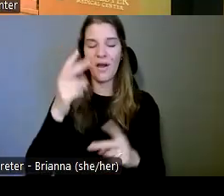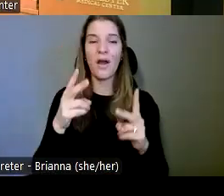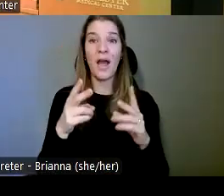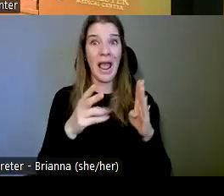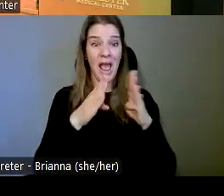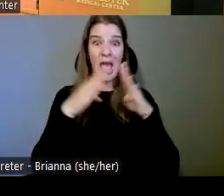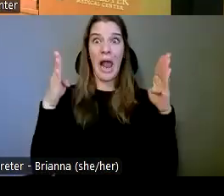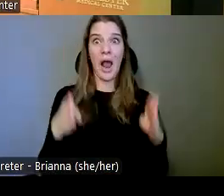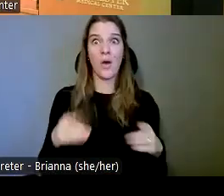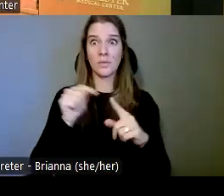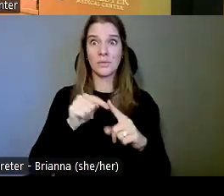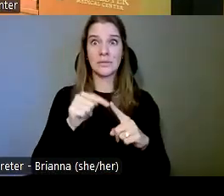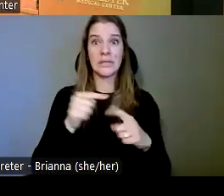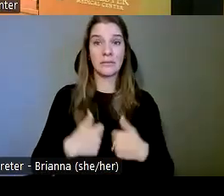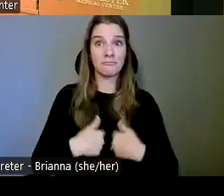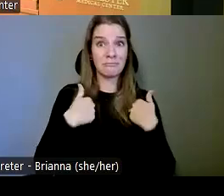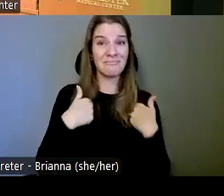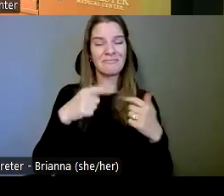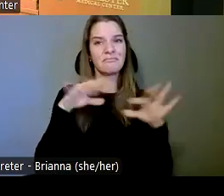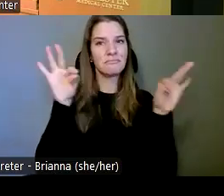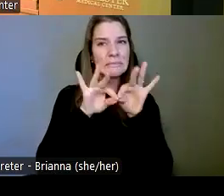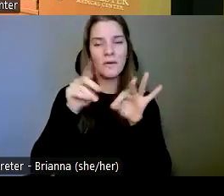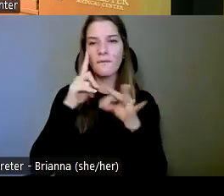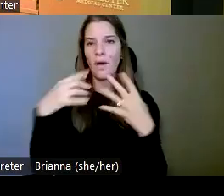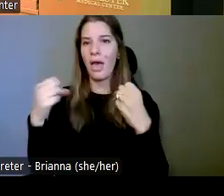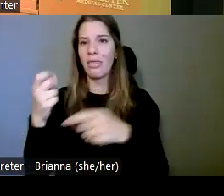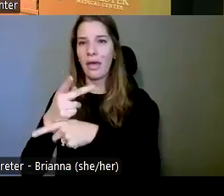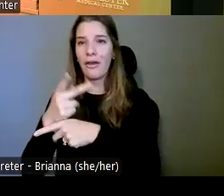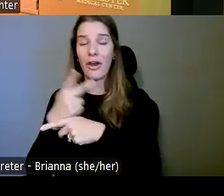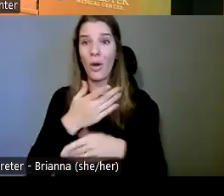is to providing good health care that if you don't have stable housing all the rest of what